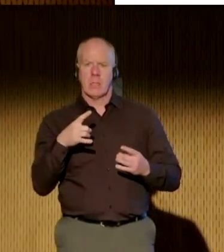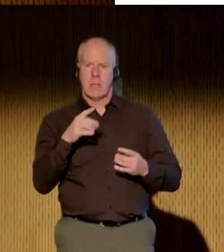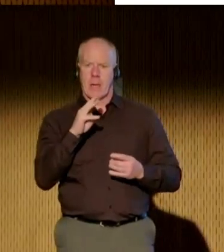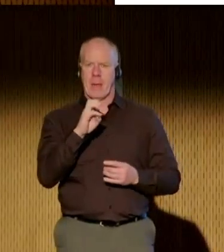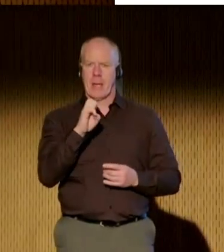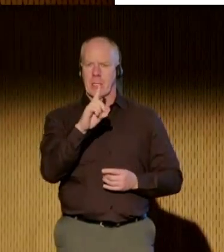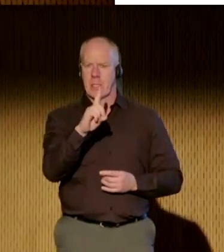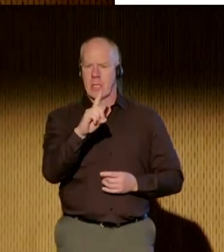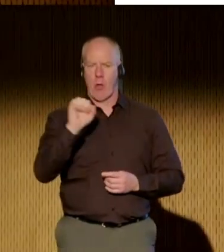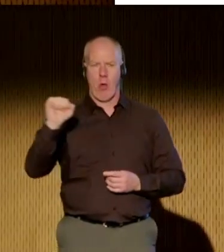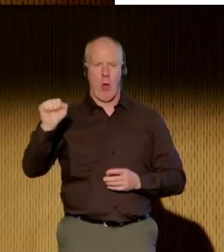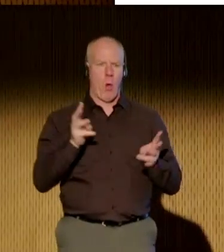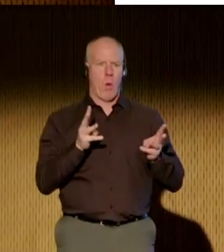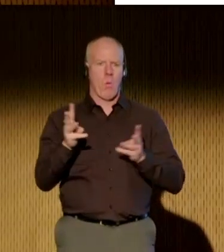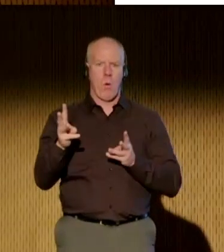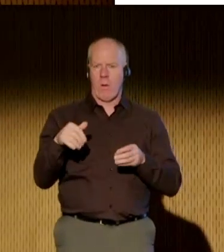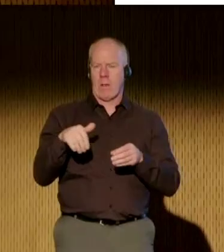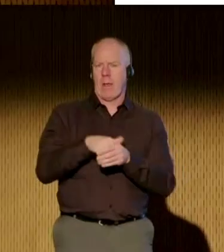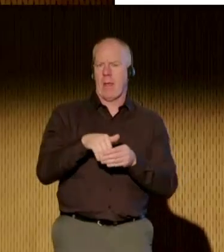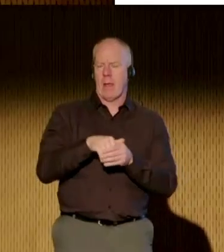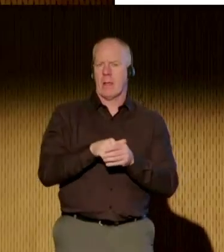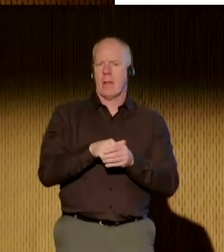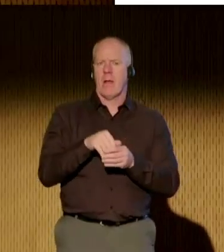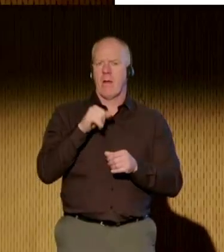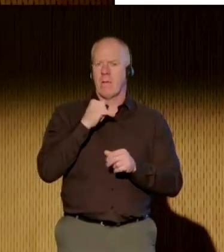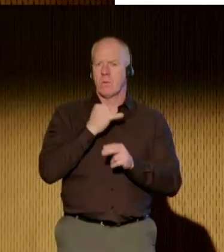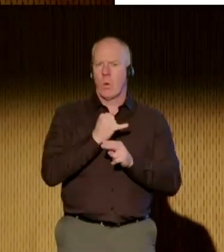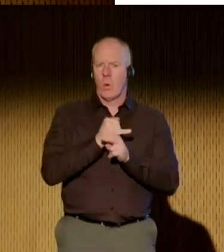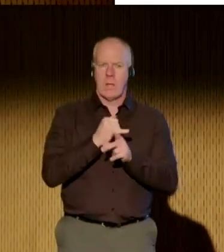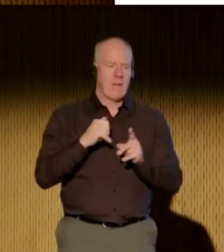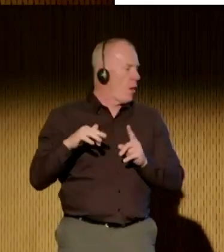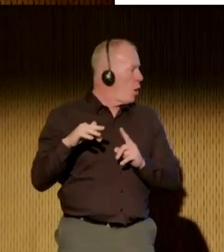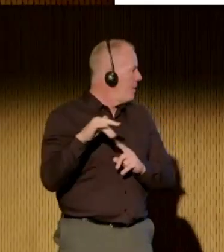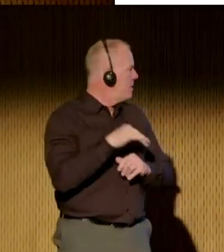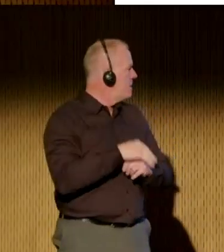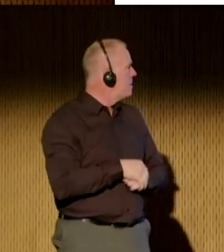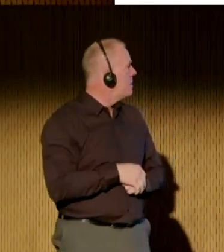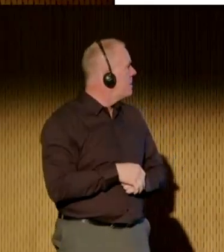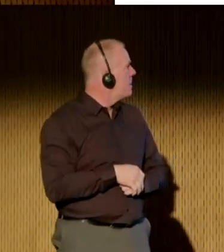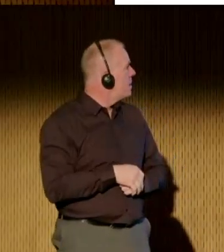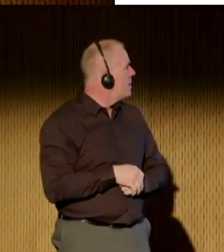inspiring work she's doing in the context of school environments. Is this right? Yeah,